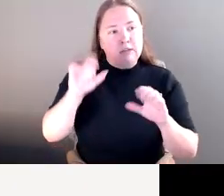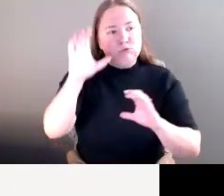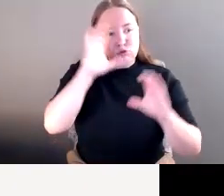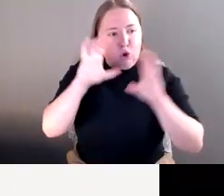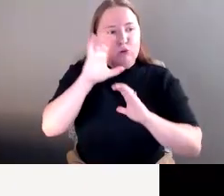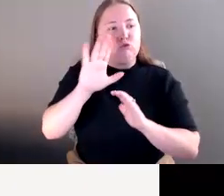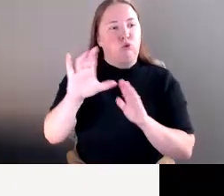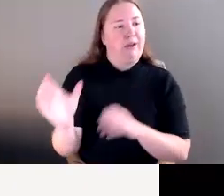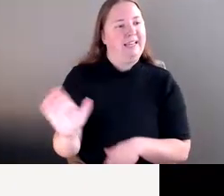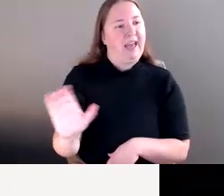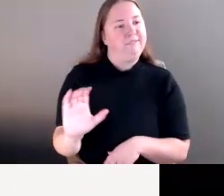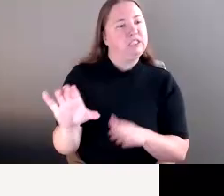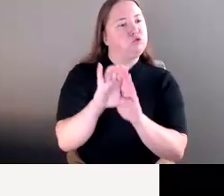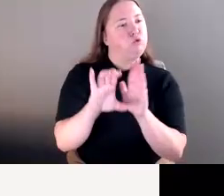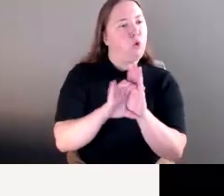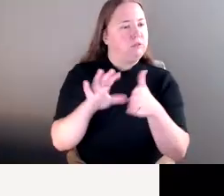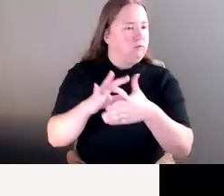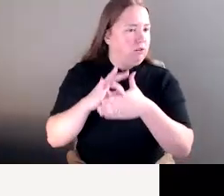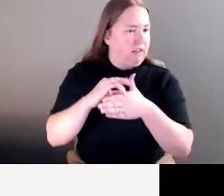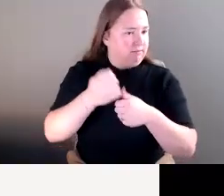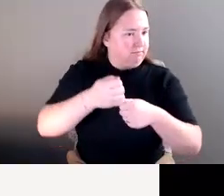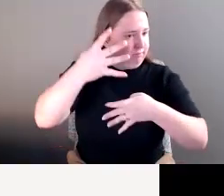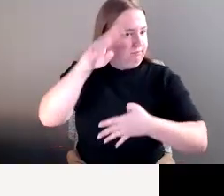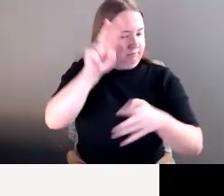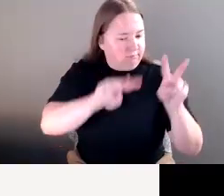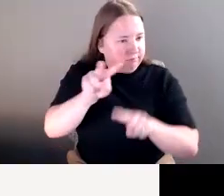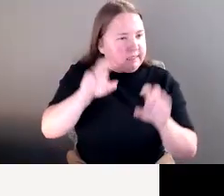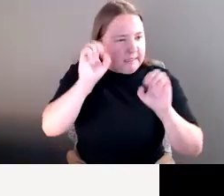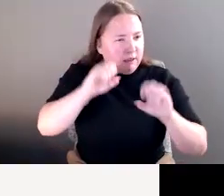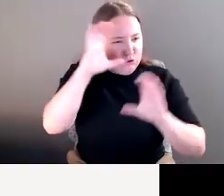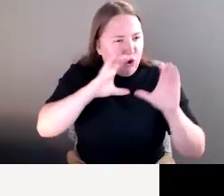This, from again,